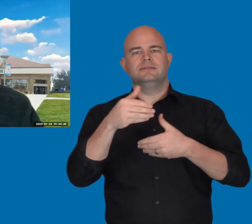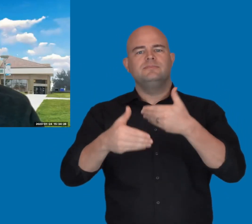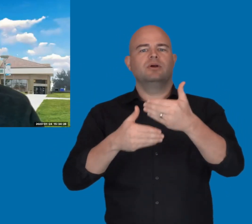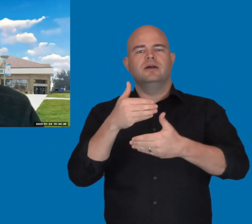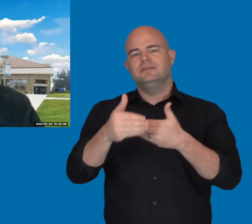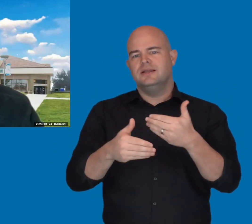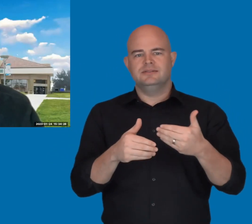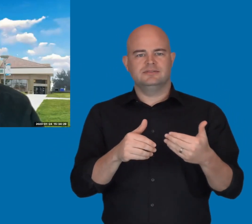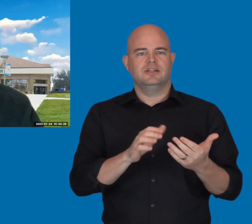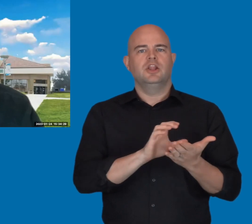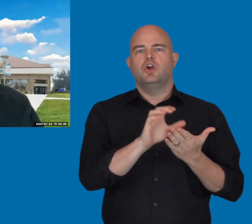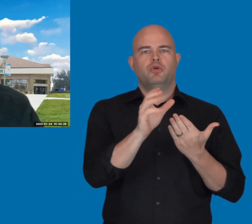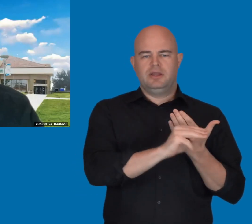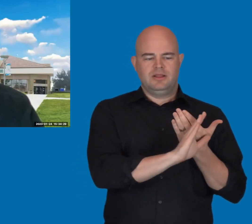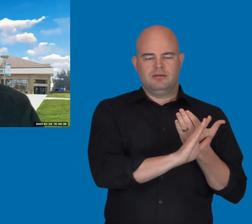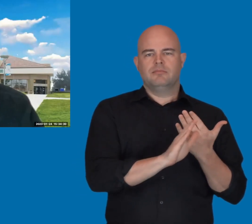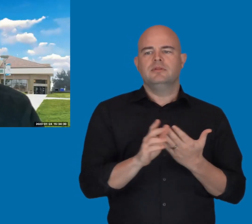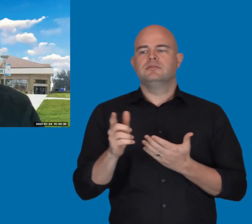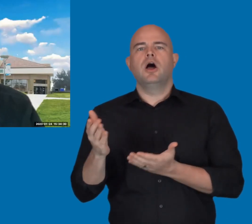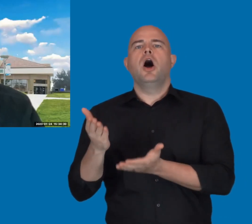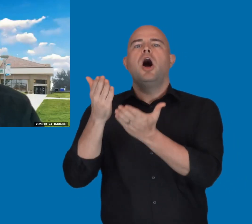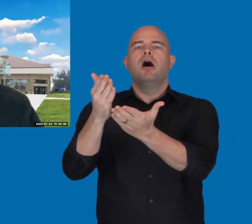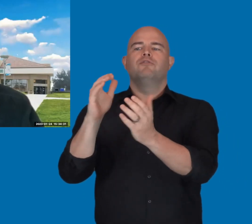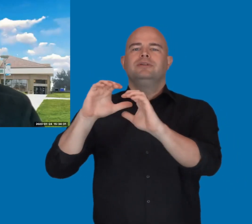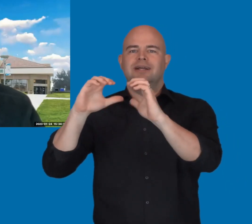that I'm just curious how other colleges are also approaching it.